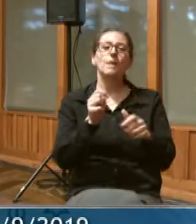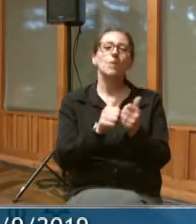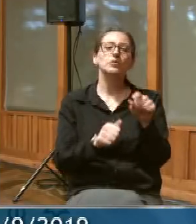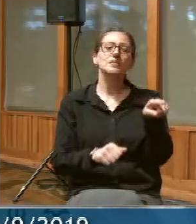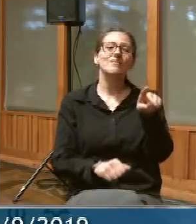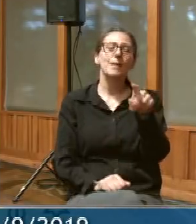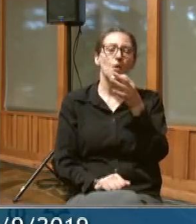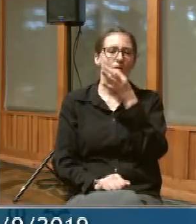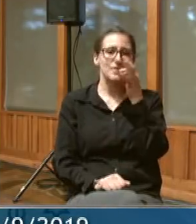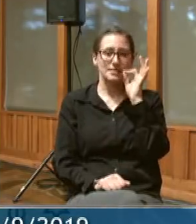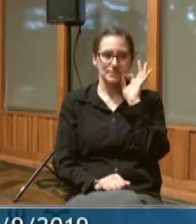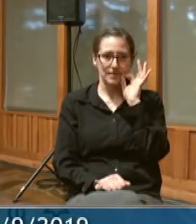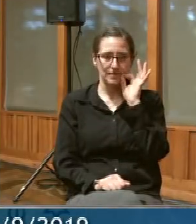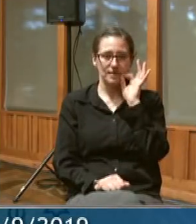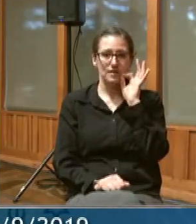IN I CLIENTS FOR TESTIMONY TONIGHT, BUT MOST OF THEM ARE